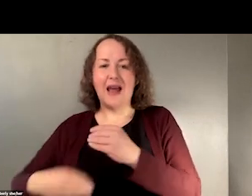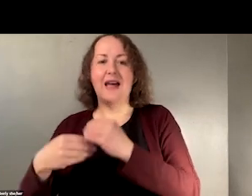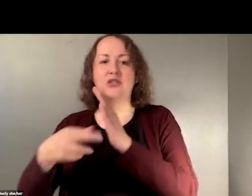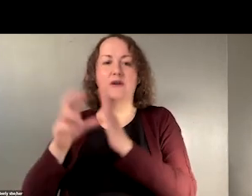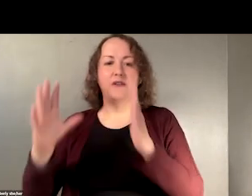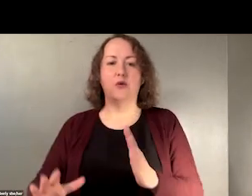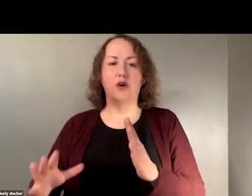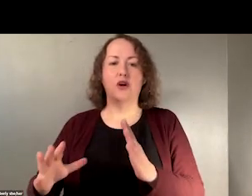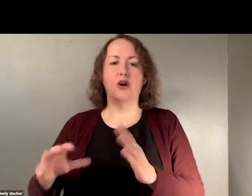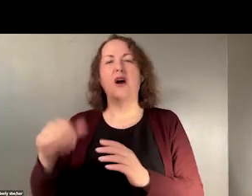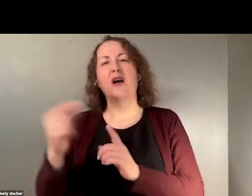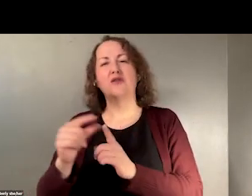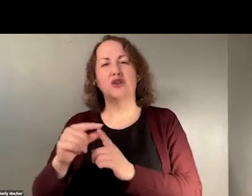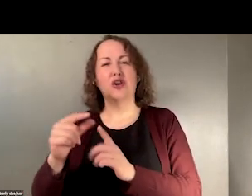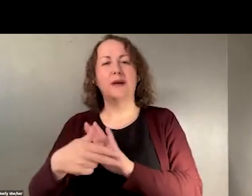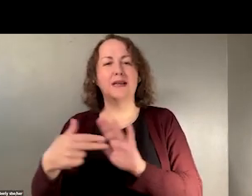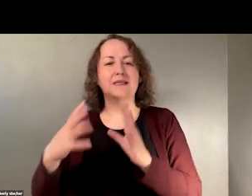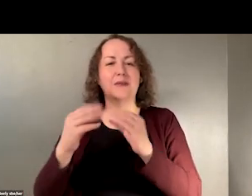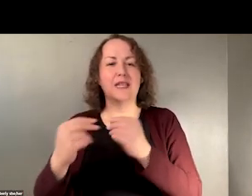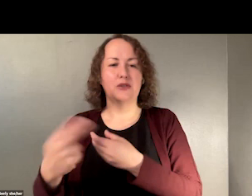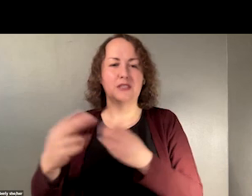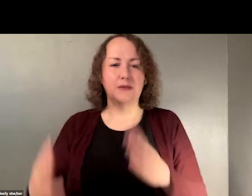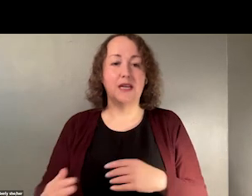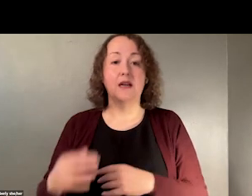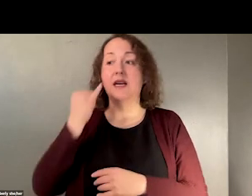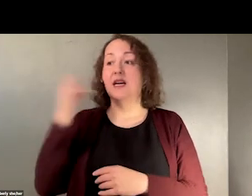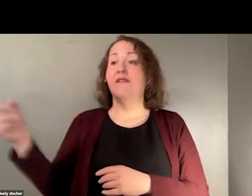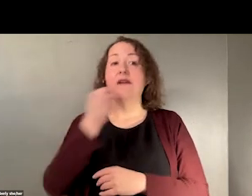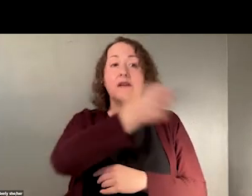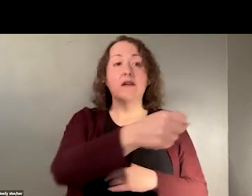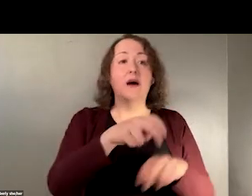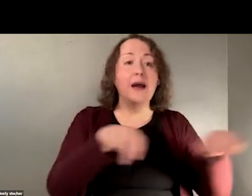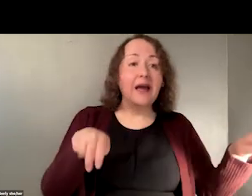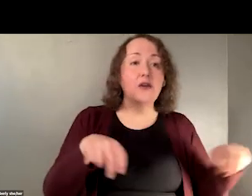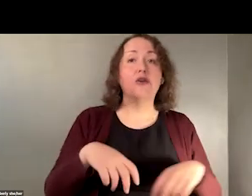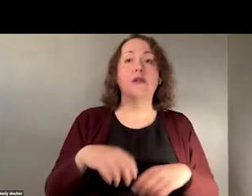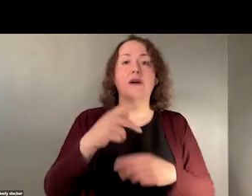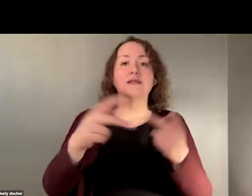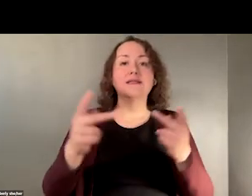when they add them to an NSF panel, a site visit, an advisory committee, a subcommittee,